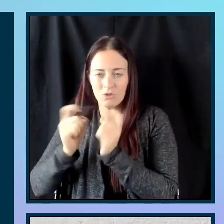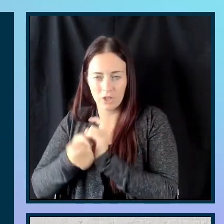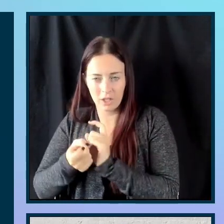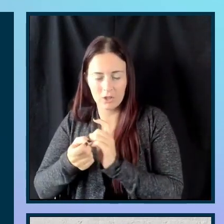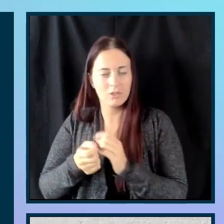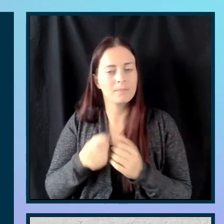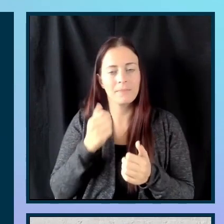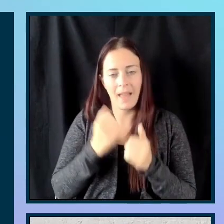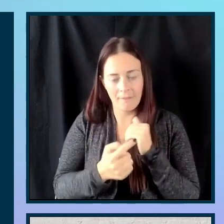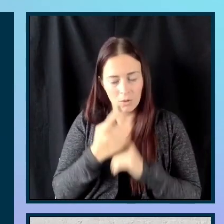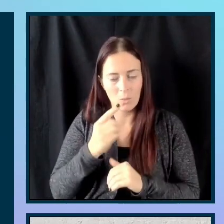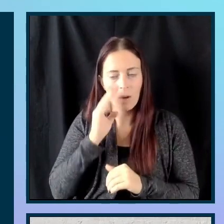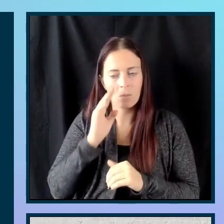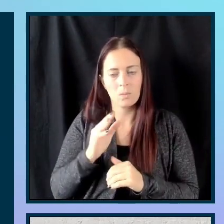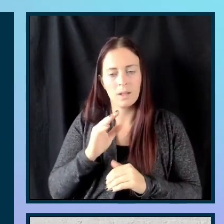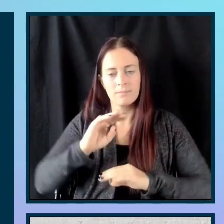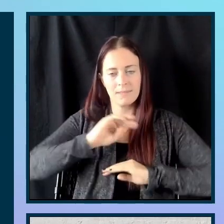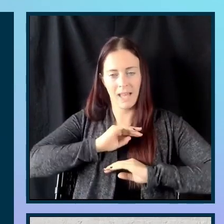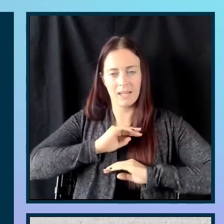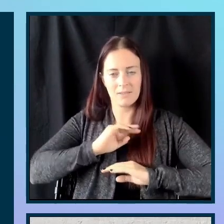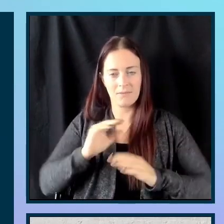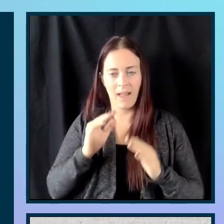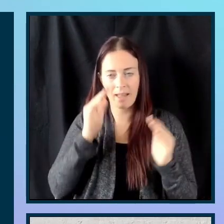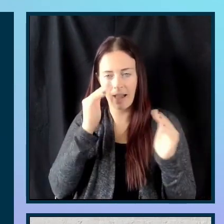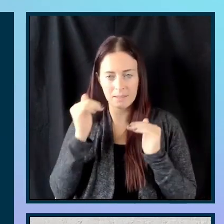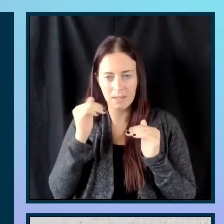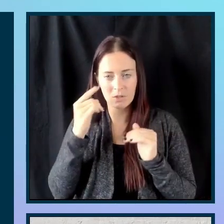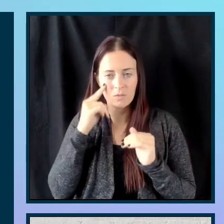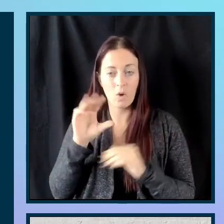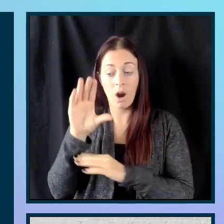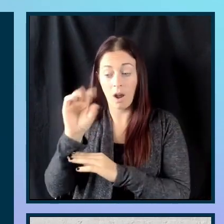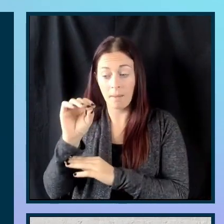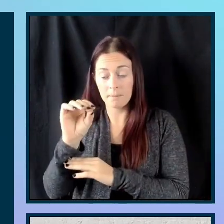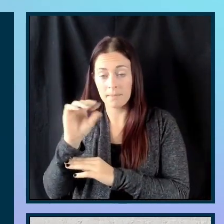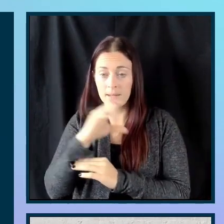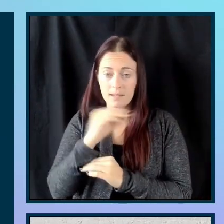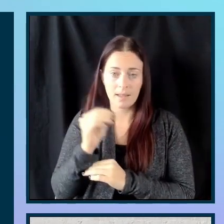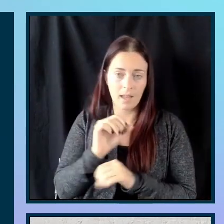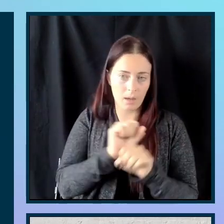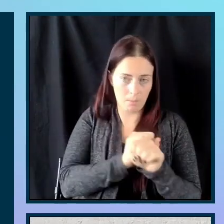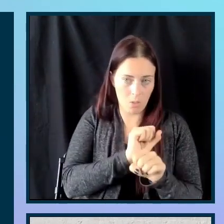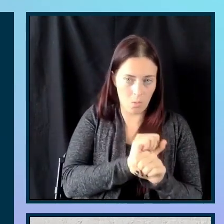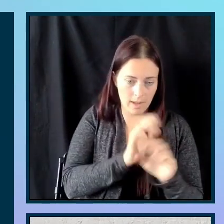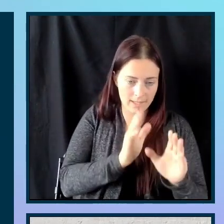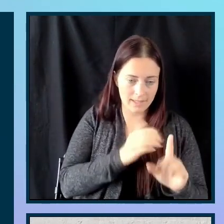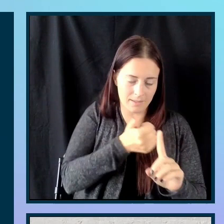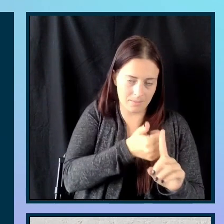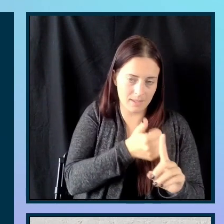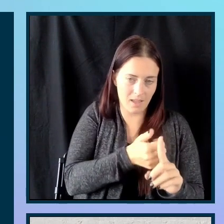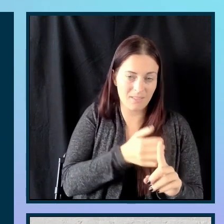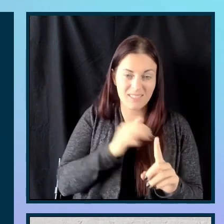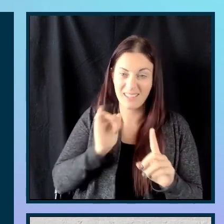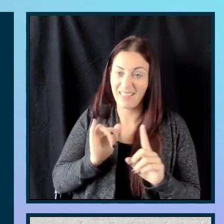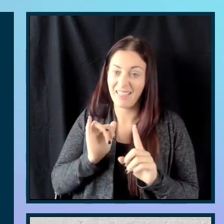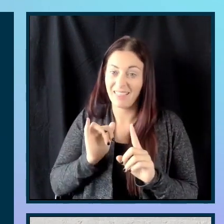for what the company provides for its customers and employees. This cycle is a journey and it takes a village.